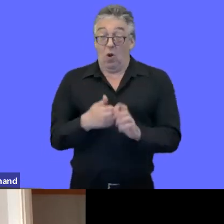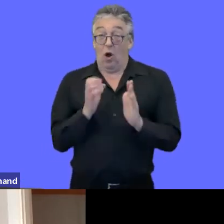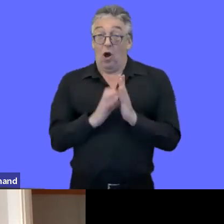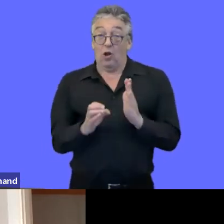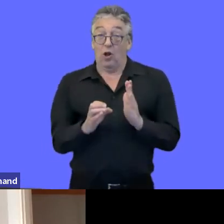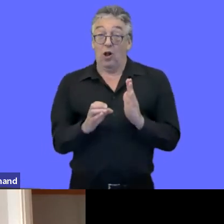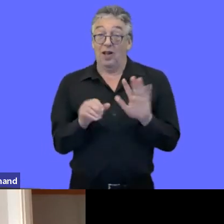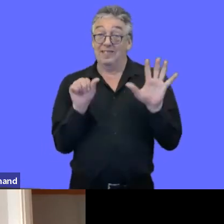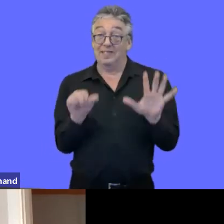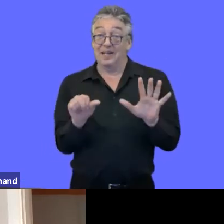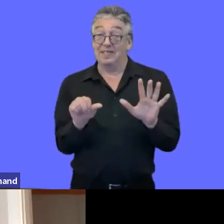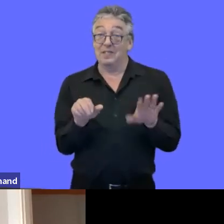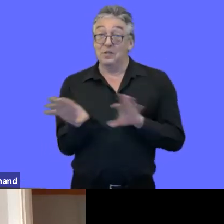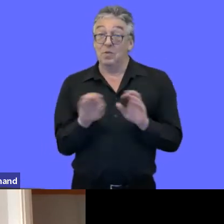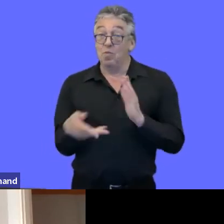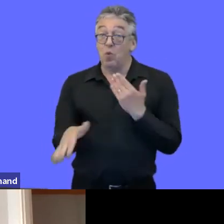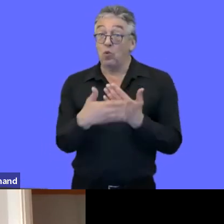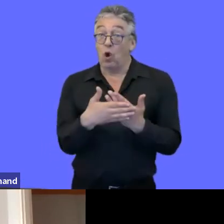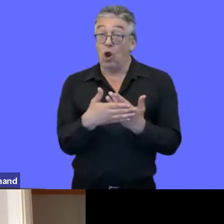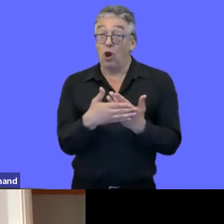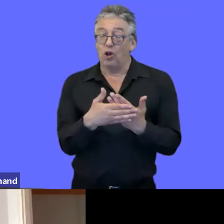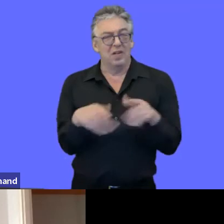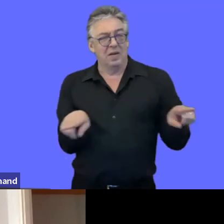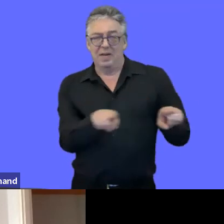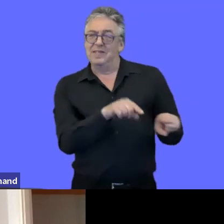which are similar to those set out by Theodora earlier